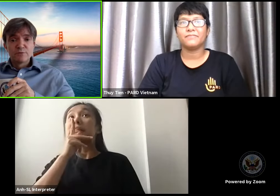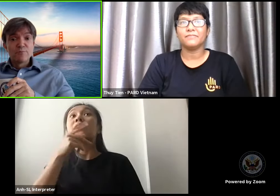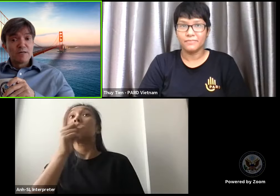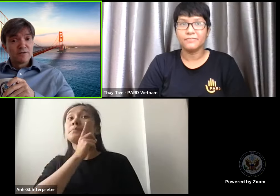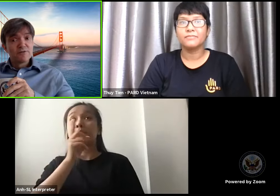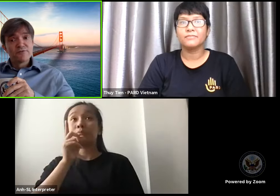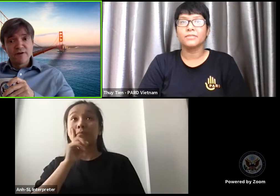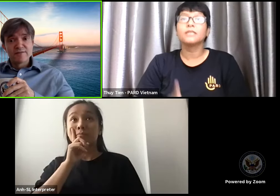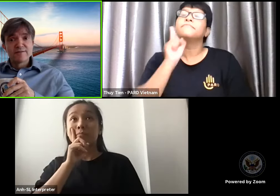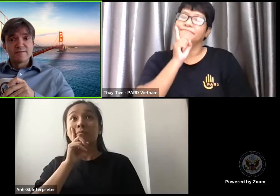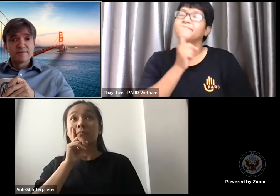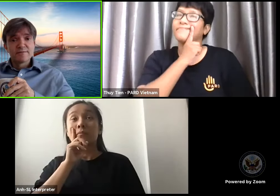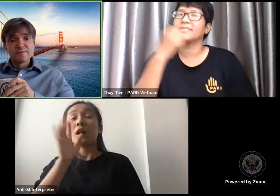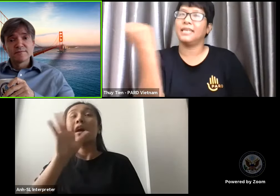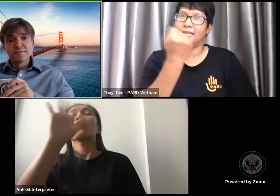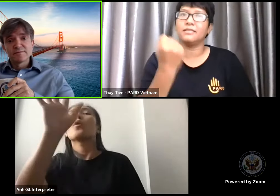Your mother, your father --